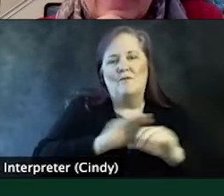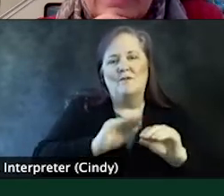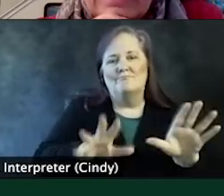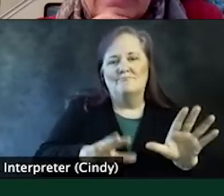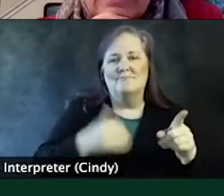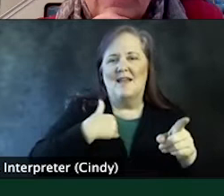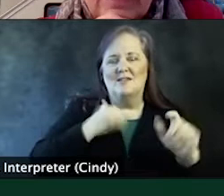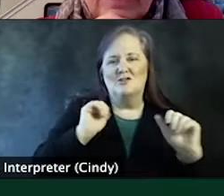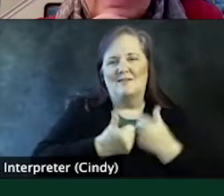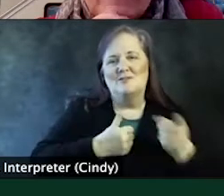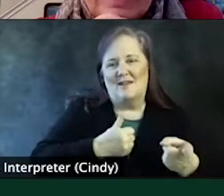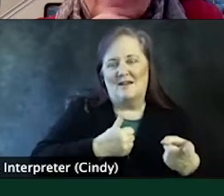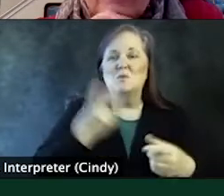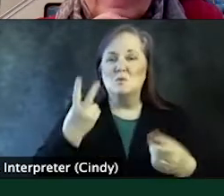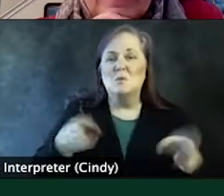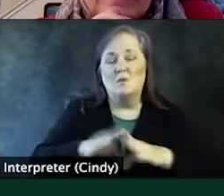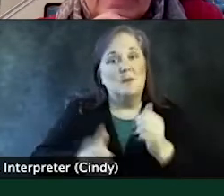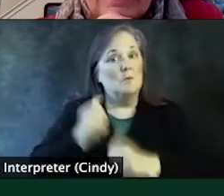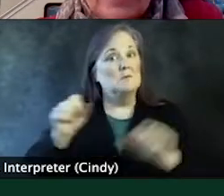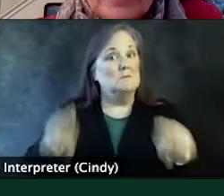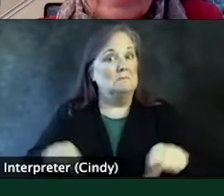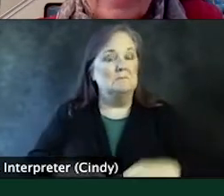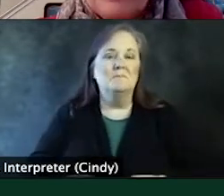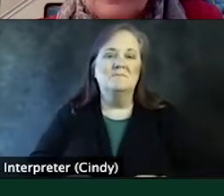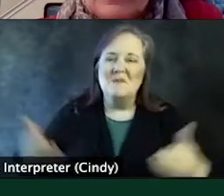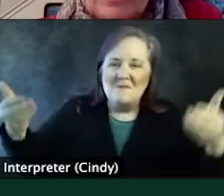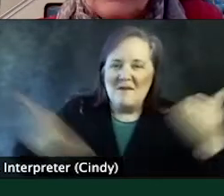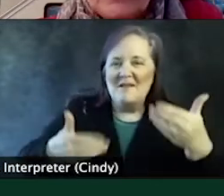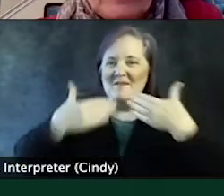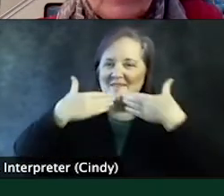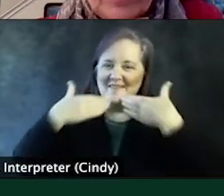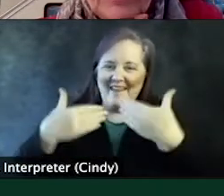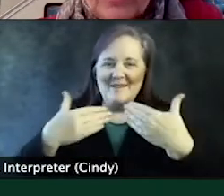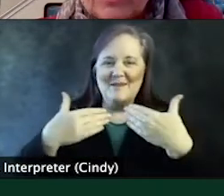at almost every Sacramento Public Library. We still have two that are closed, one for construction